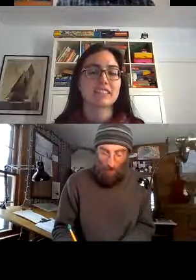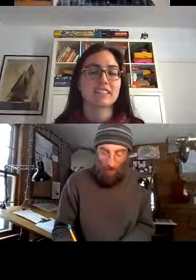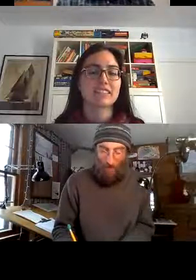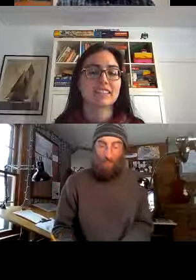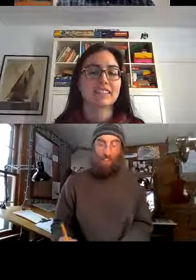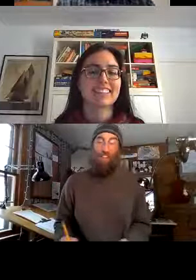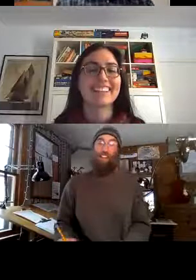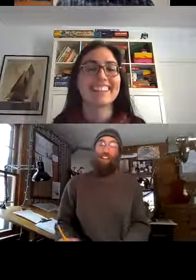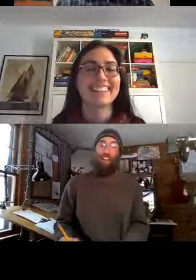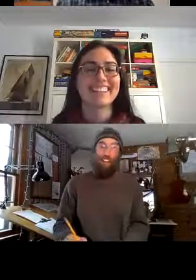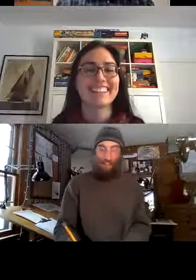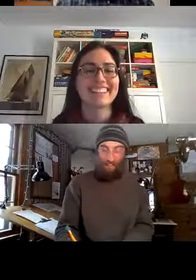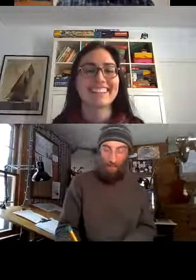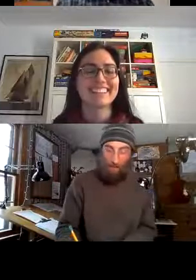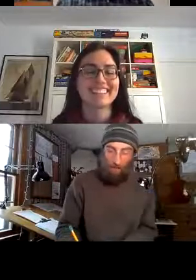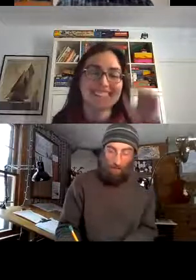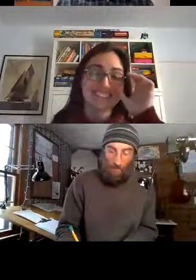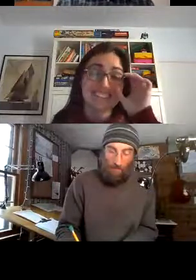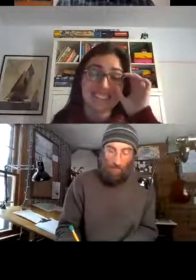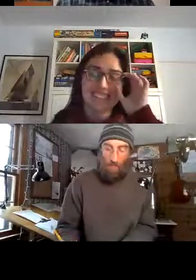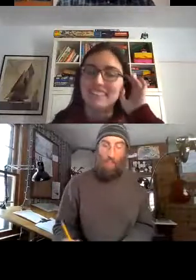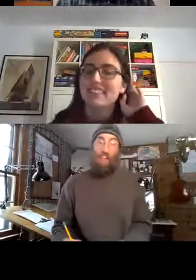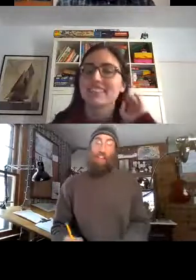in the belt buckle, right. And their cartridge box on their belt. And